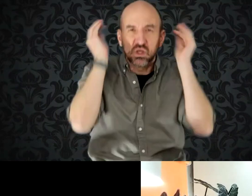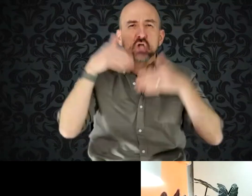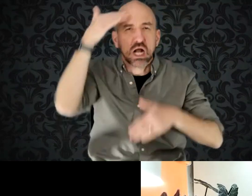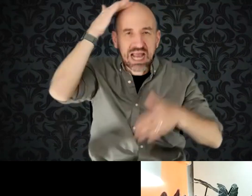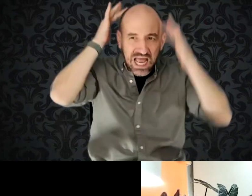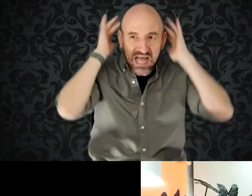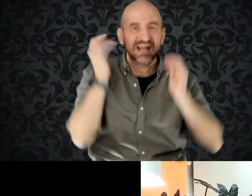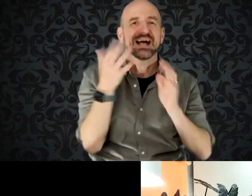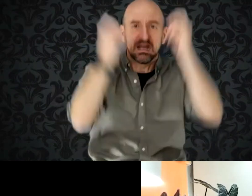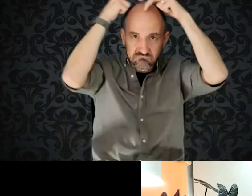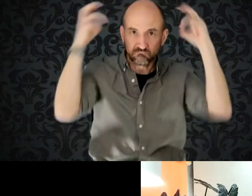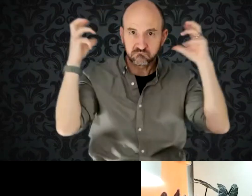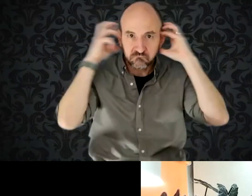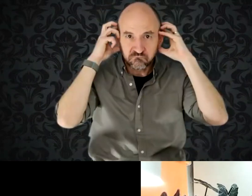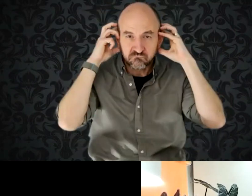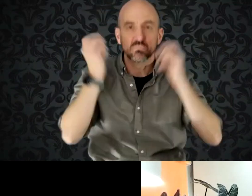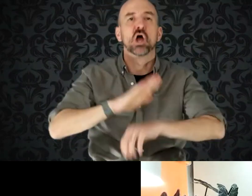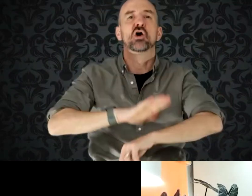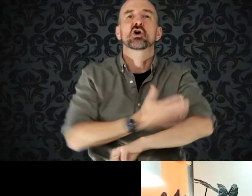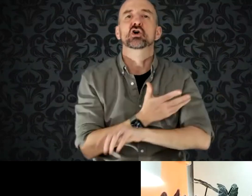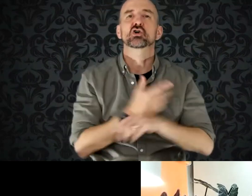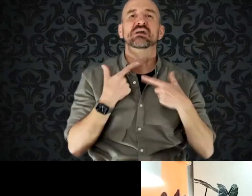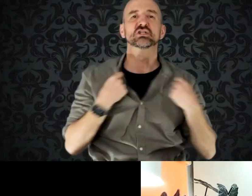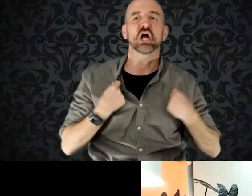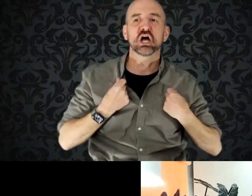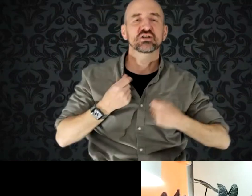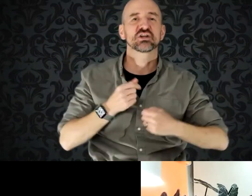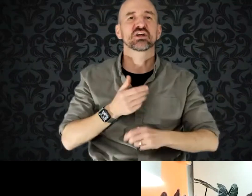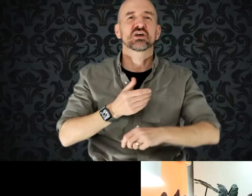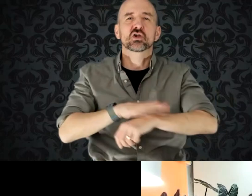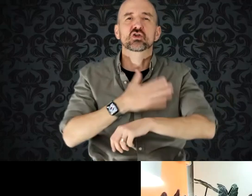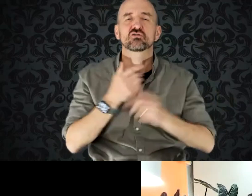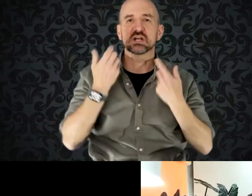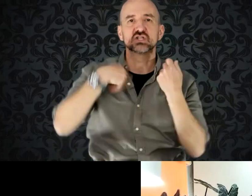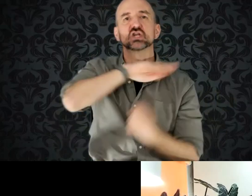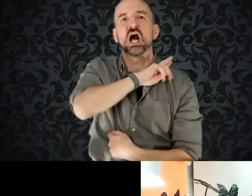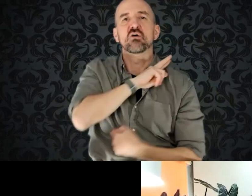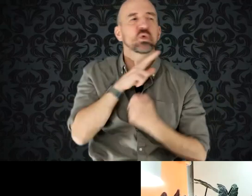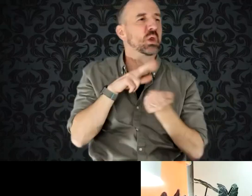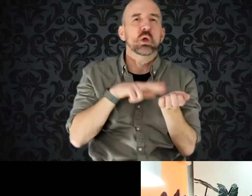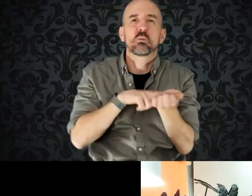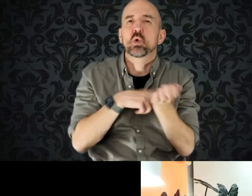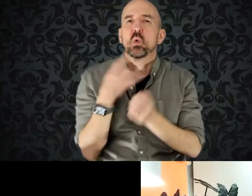are grateful to have you here. Mark will share a presentation on your screens. If you double-click on the